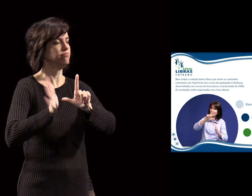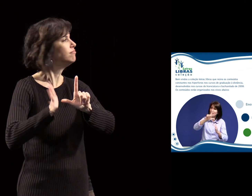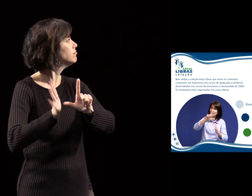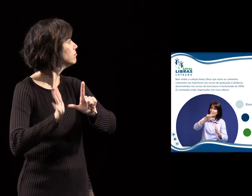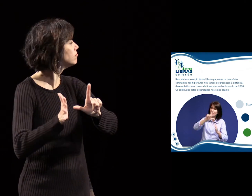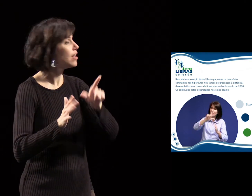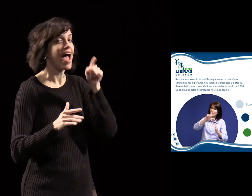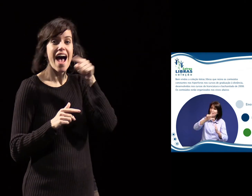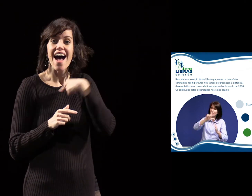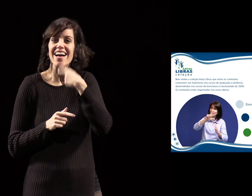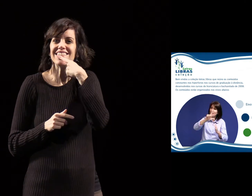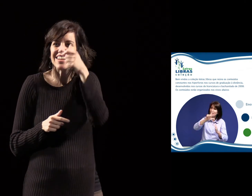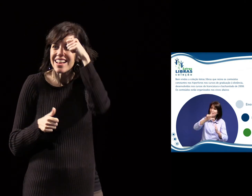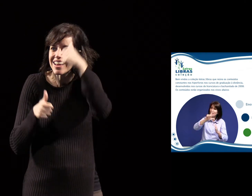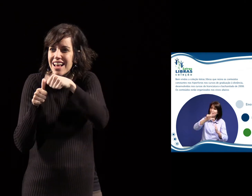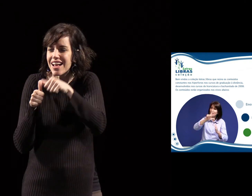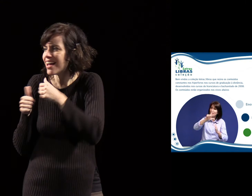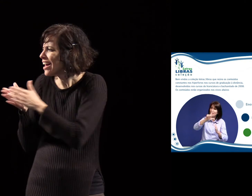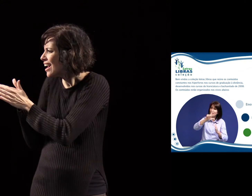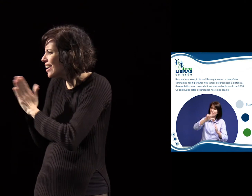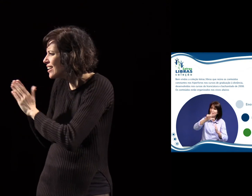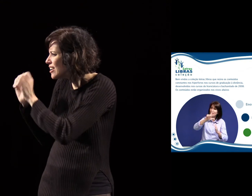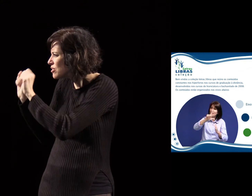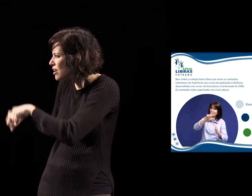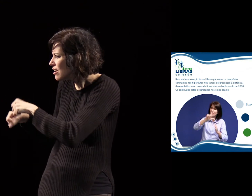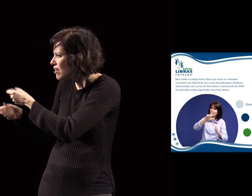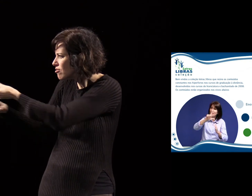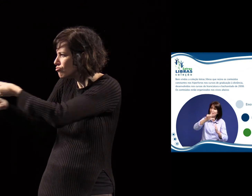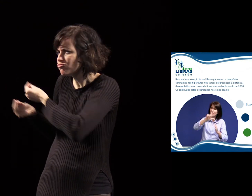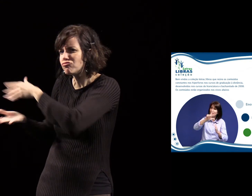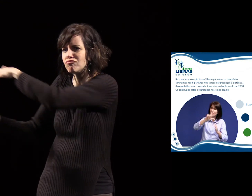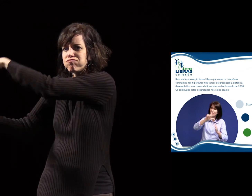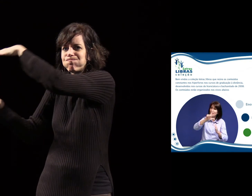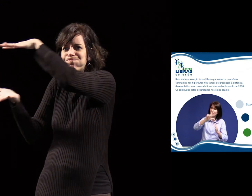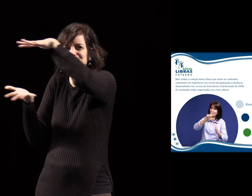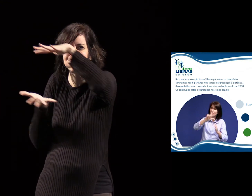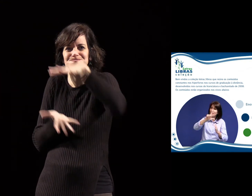And I had mentioned during my research I had asked to use student works.